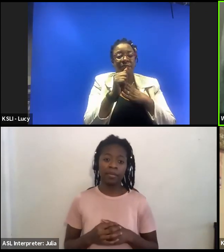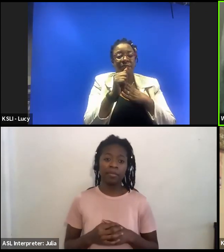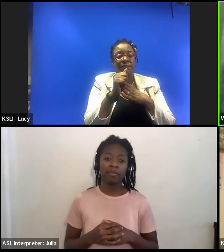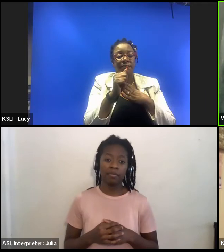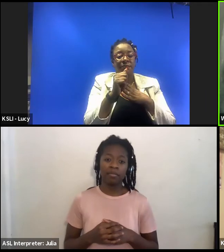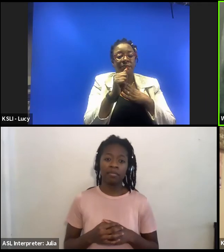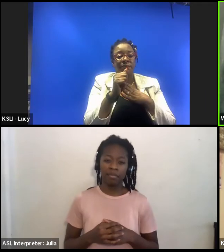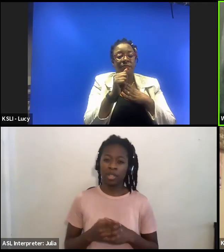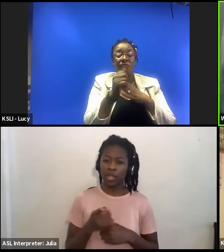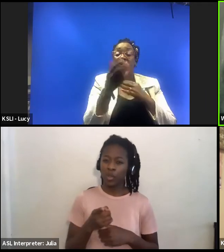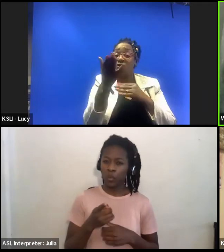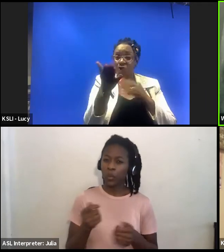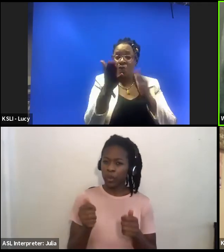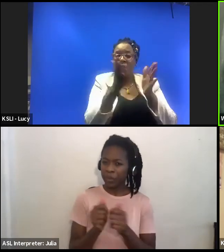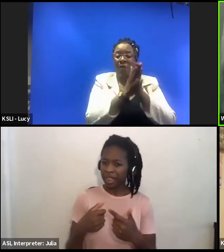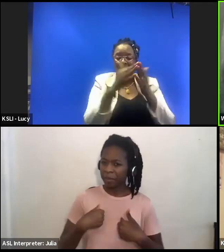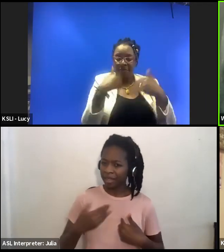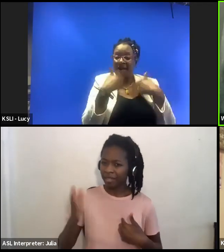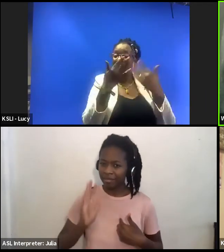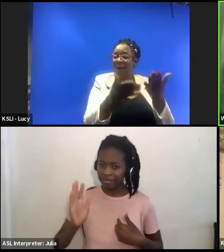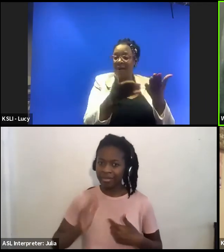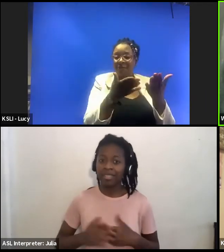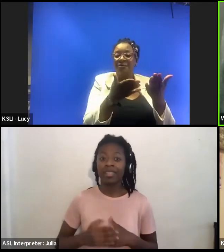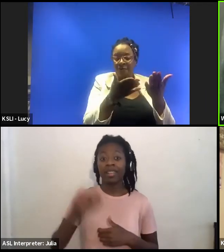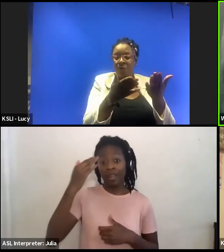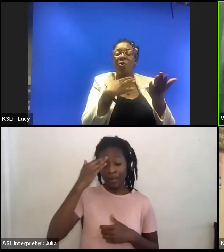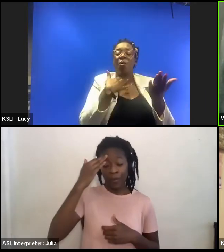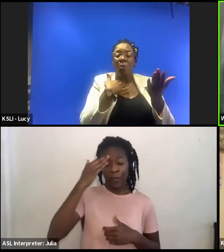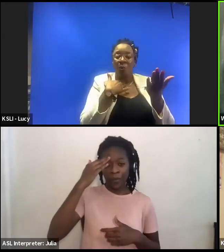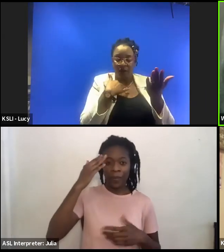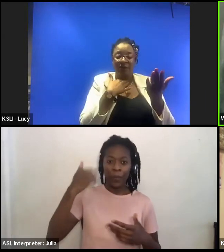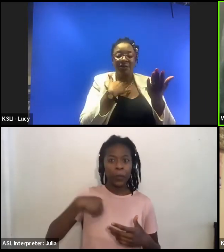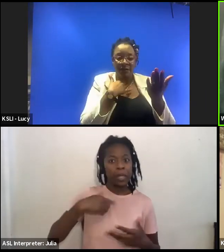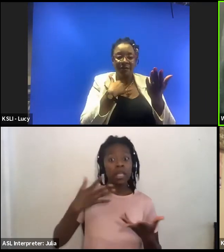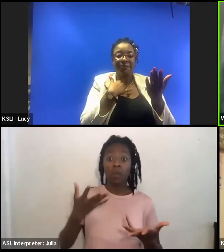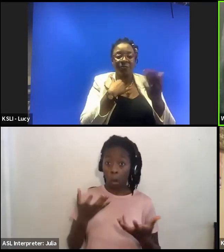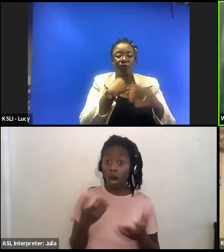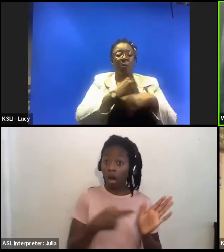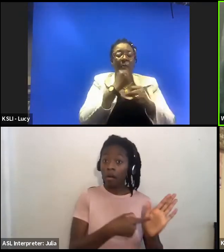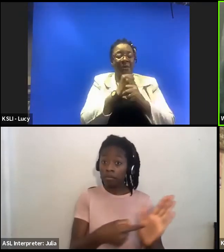you know, it was like, we wanted to give a remarkable show for this beautiful audience.